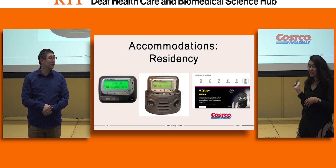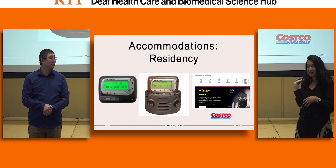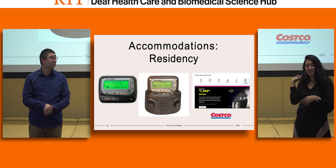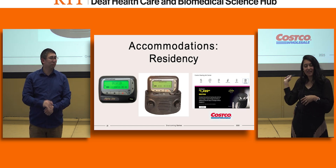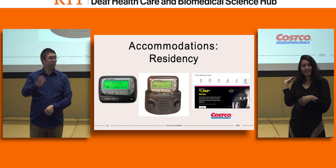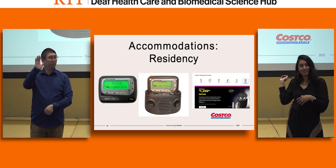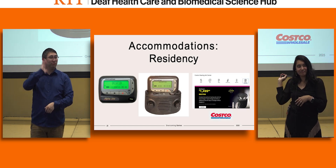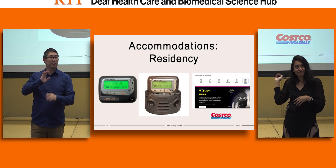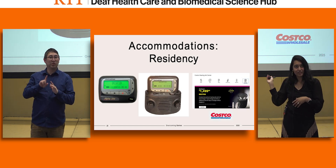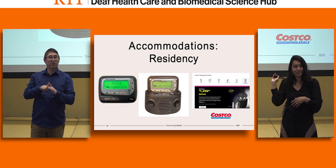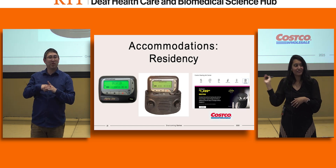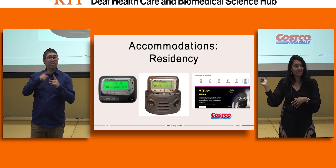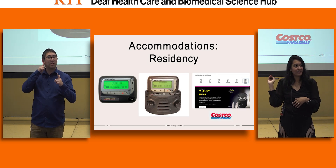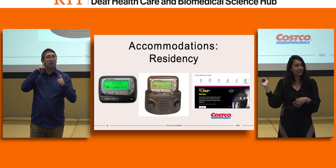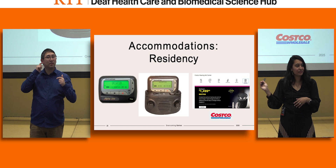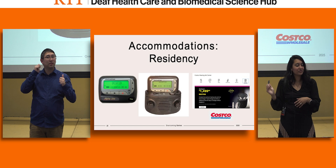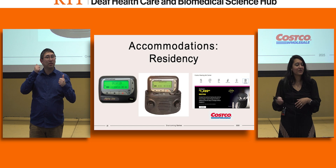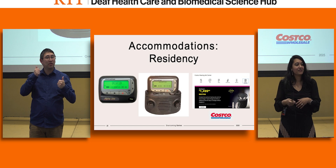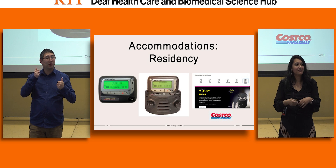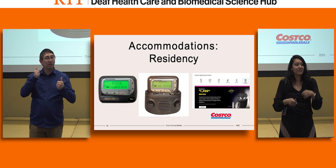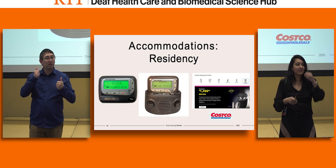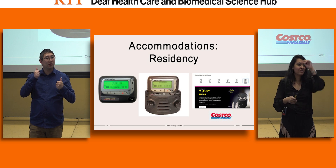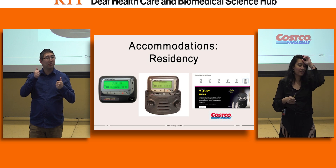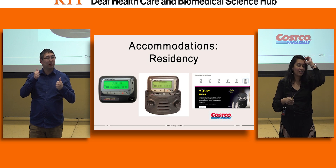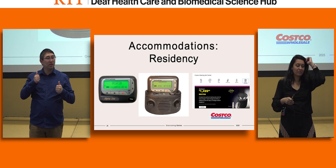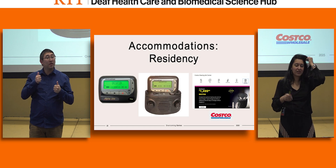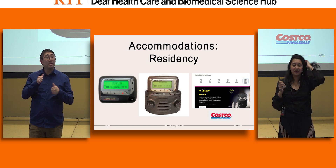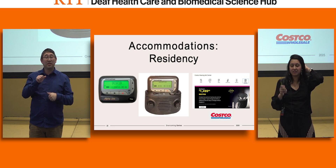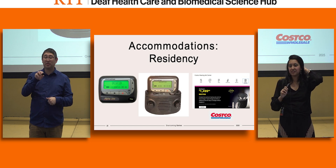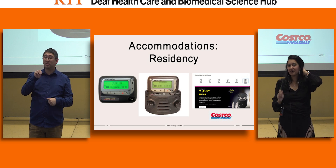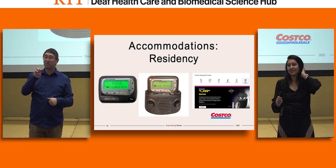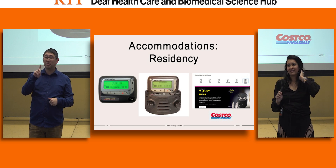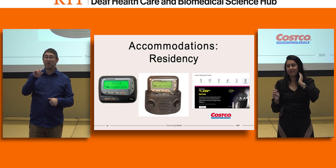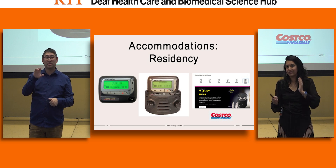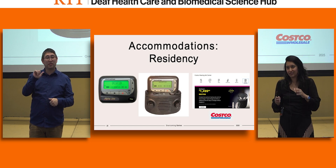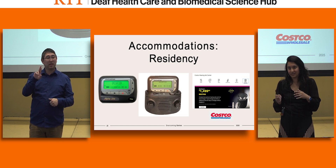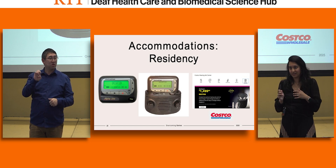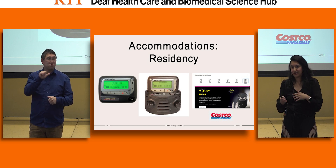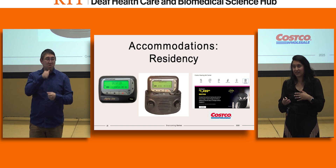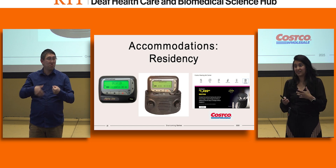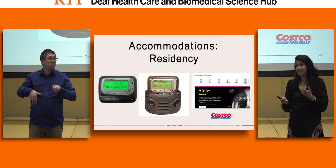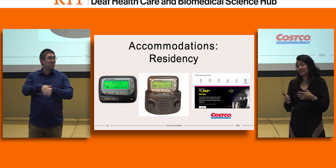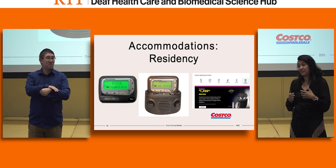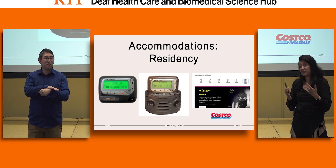back when I first started to lose my hearing, Medicare did not cover hearing aids.